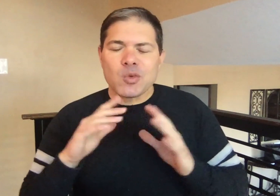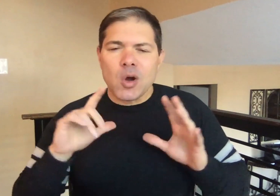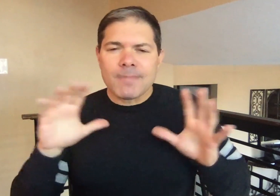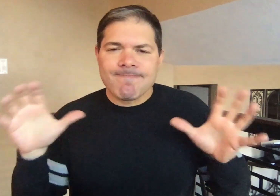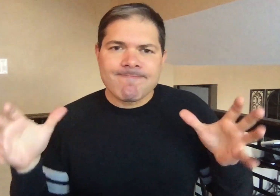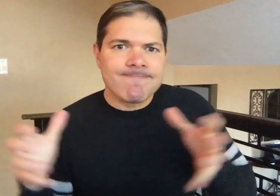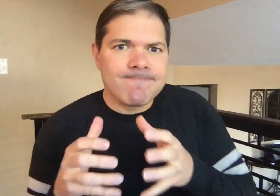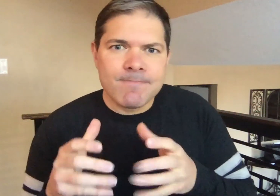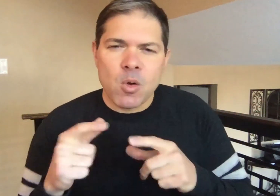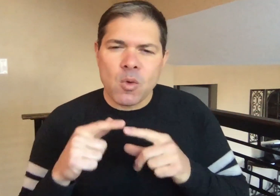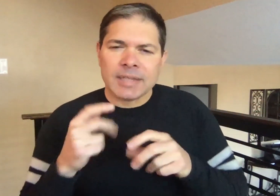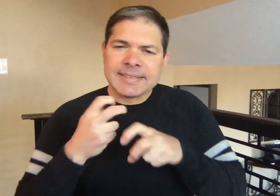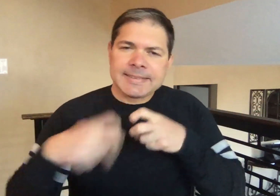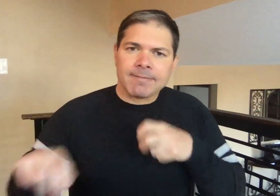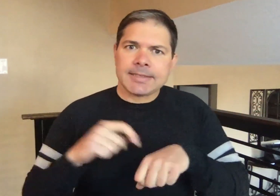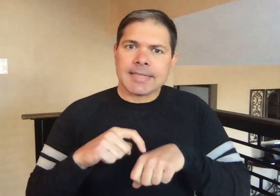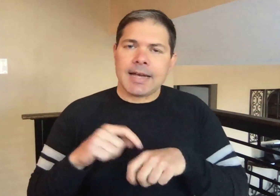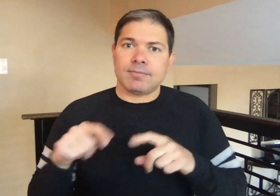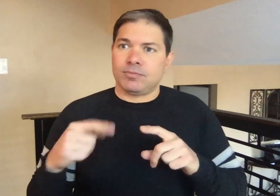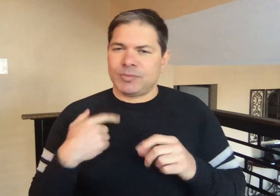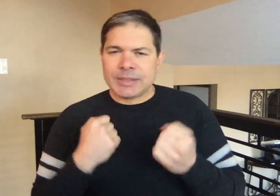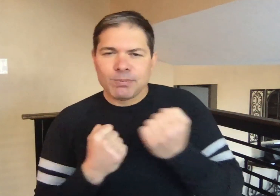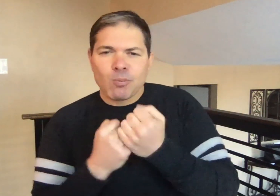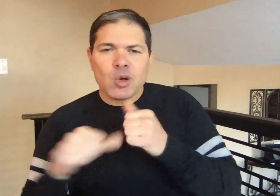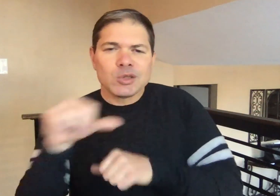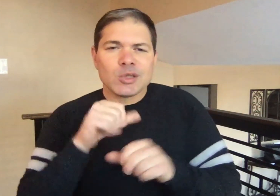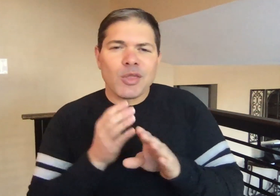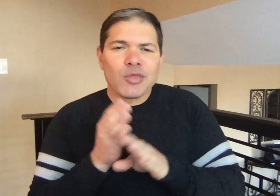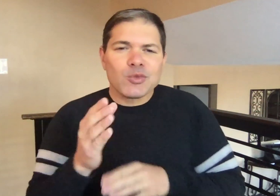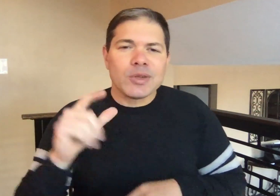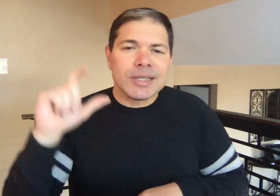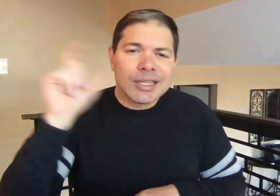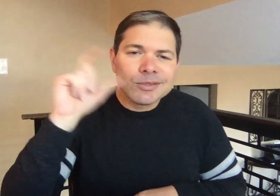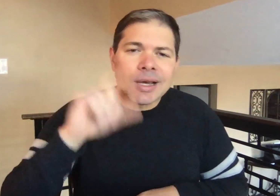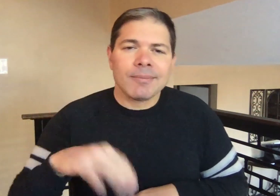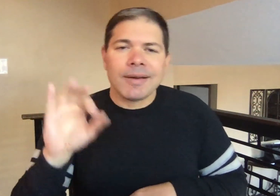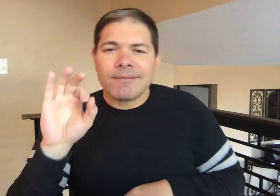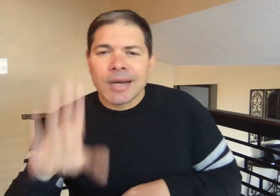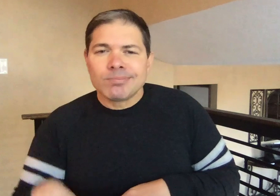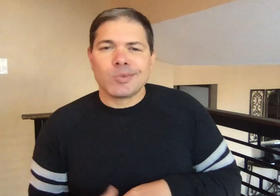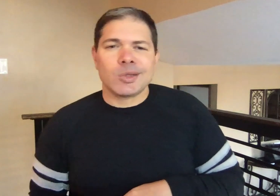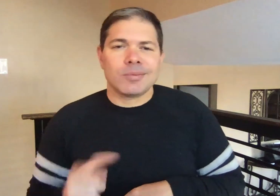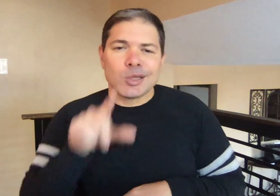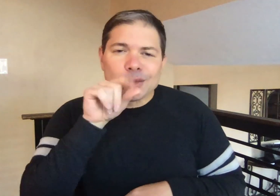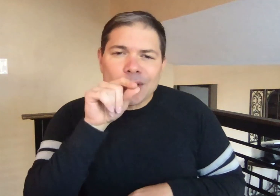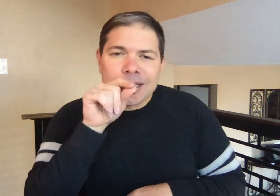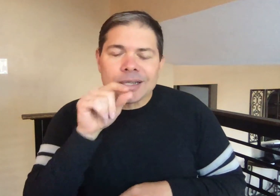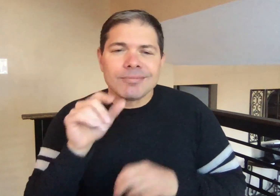and how we are coming together in this tough time. We all support each other through Instagram, Facebook, and Twitter.